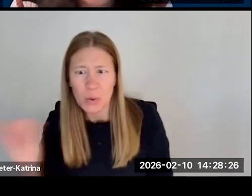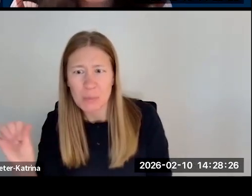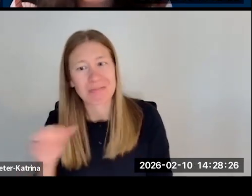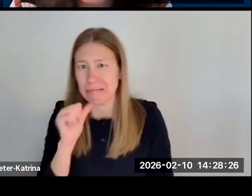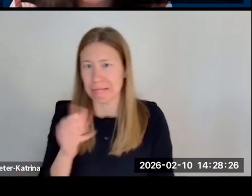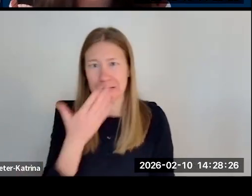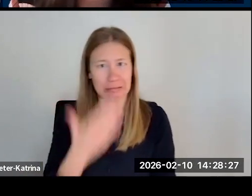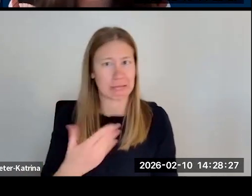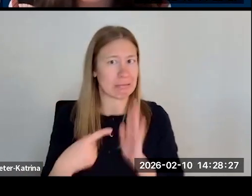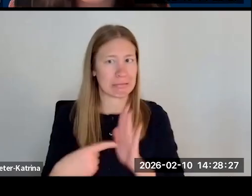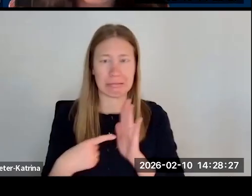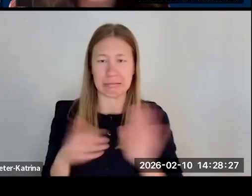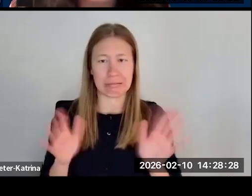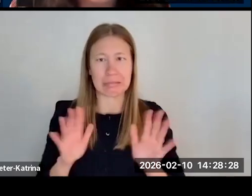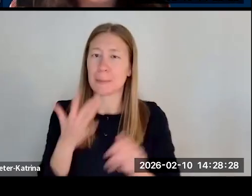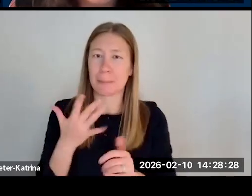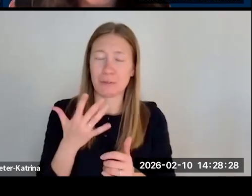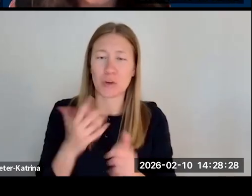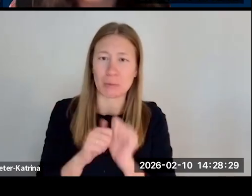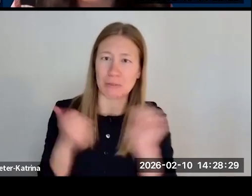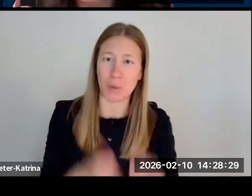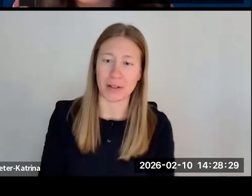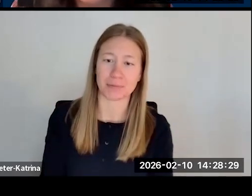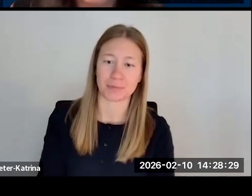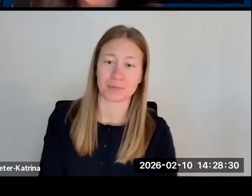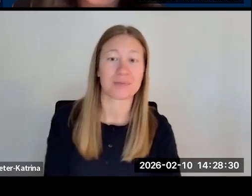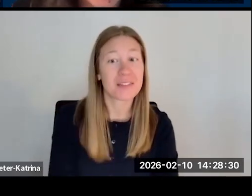There's a whole list of good test cases here for you to reference.